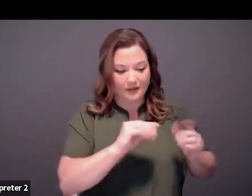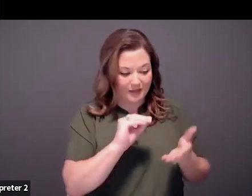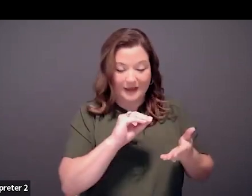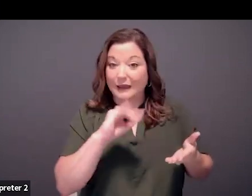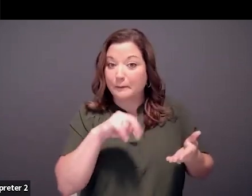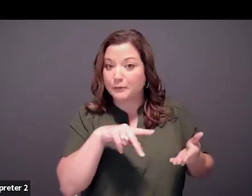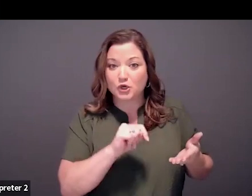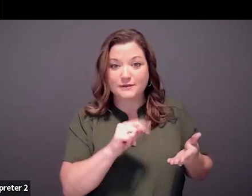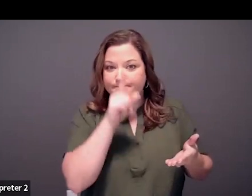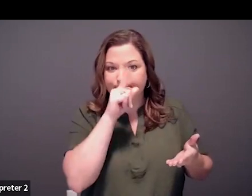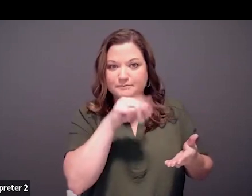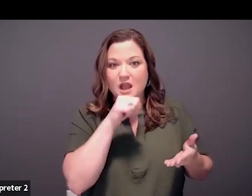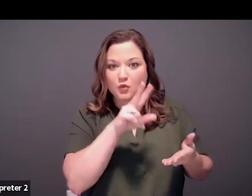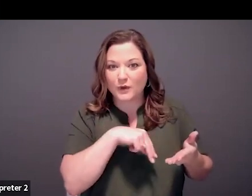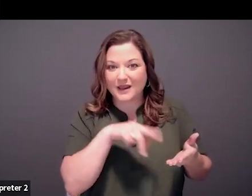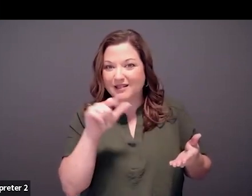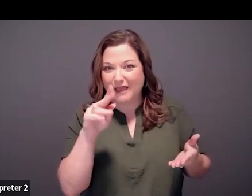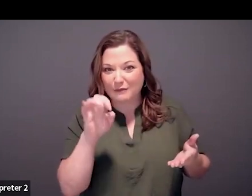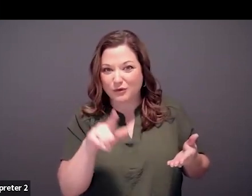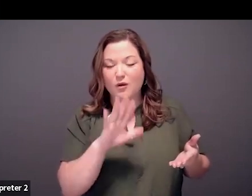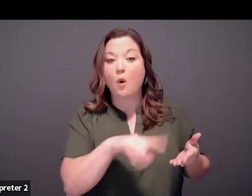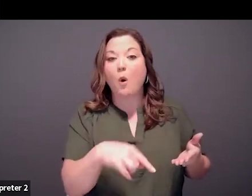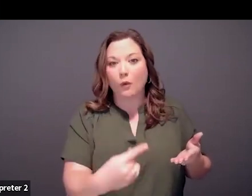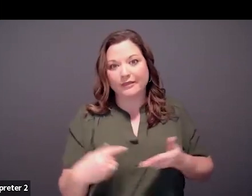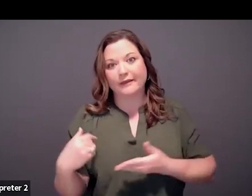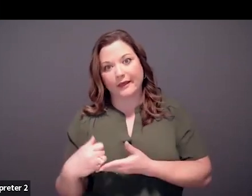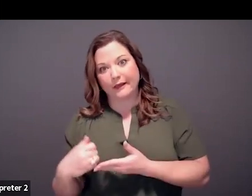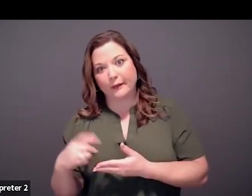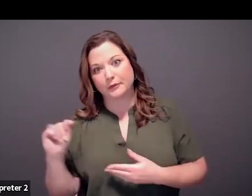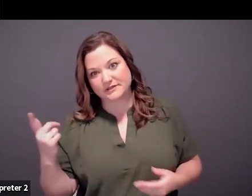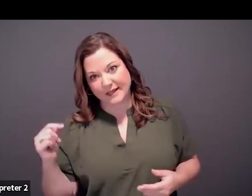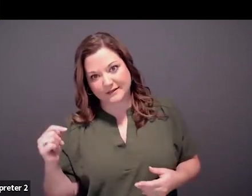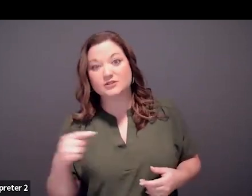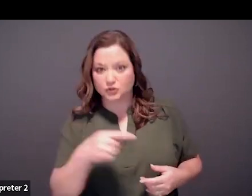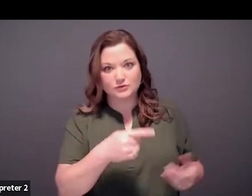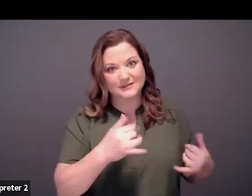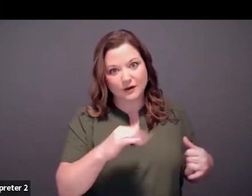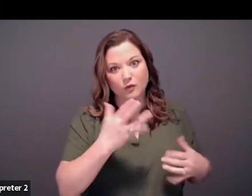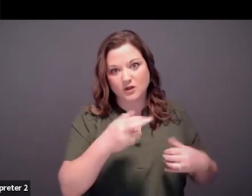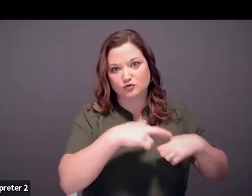it will only read the helper text. You still want to reference the label and then use described